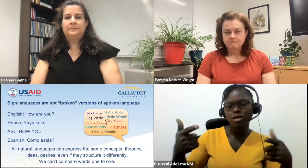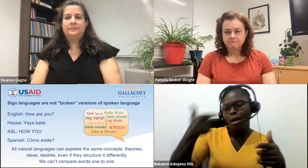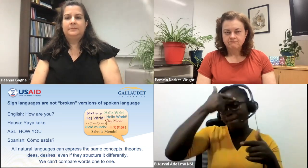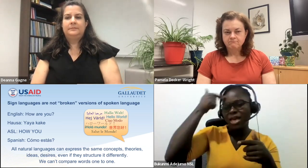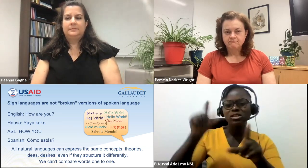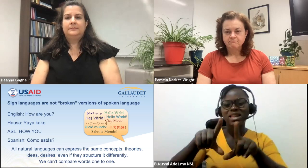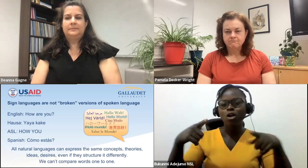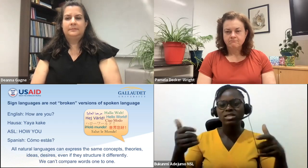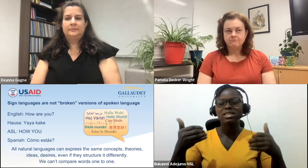You get different